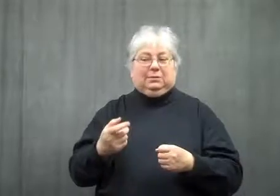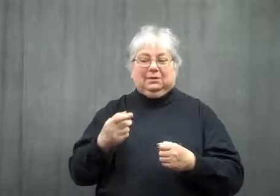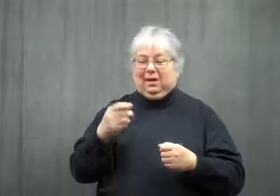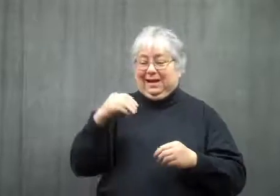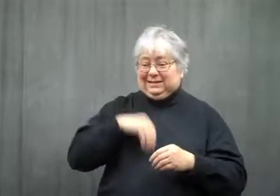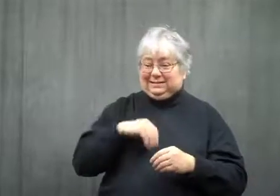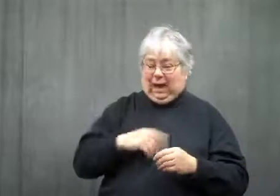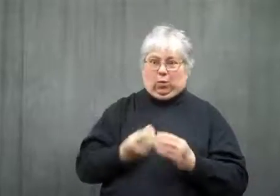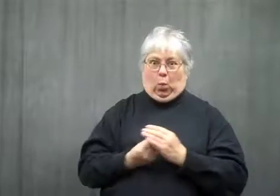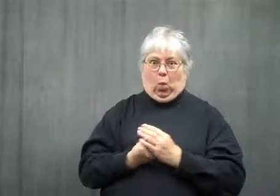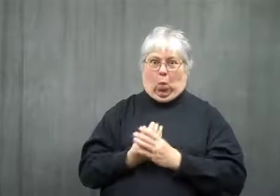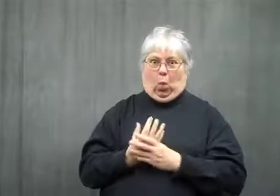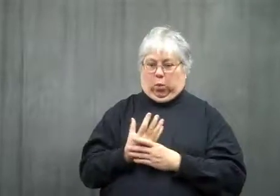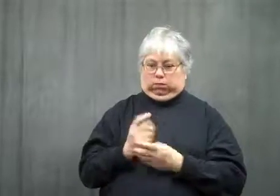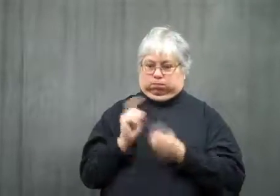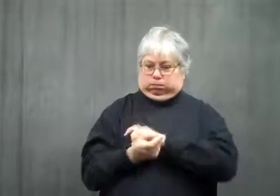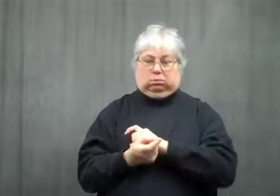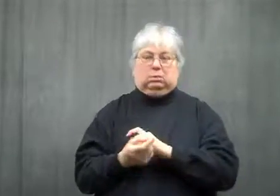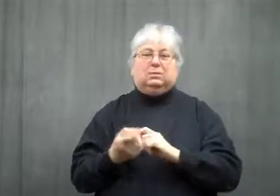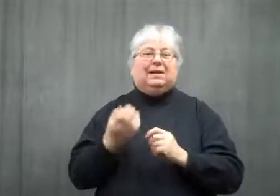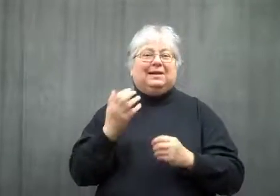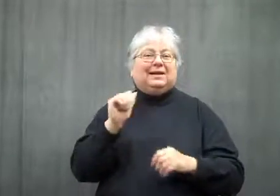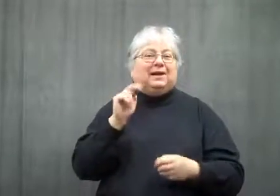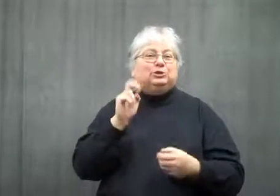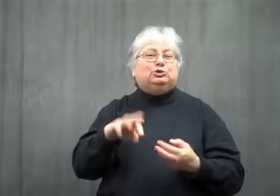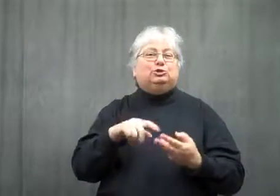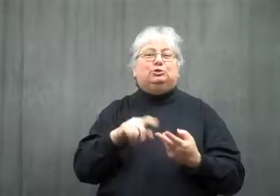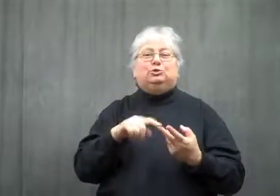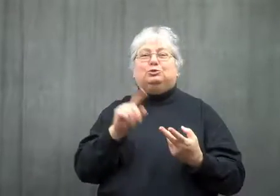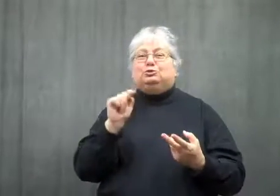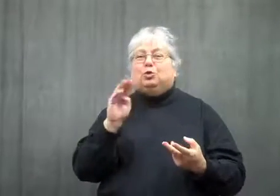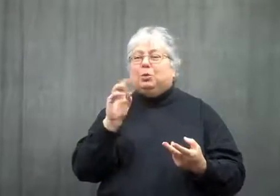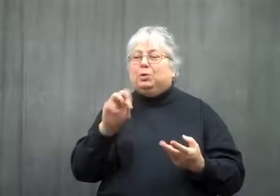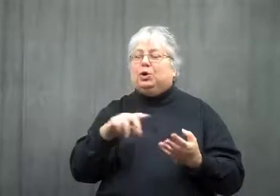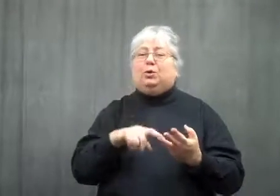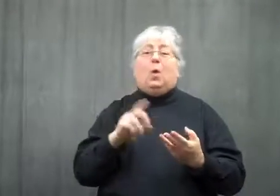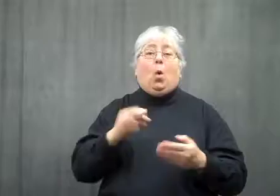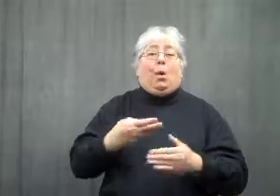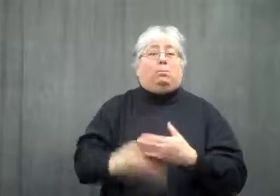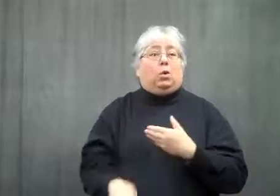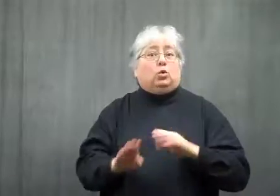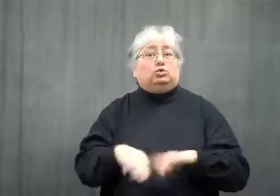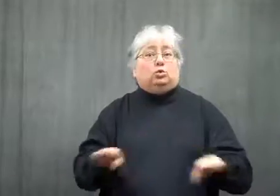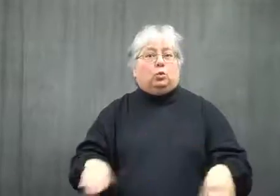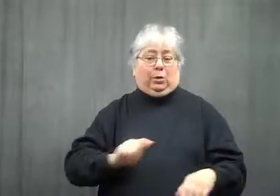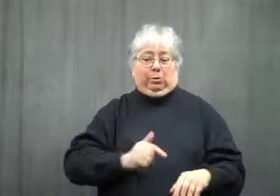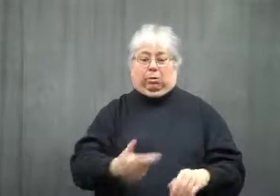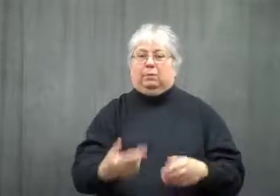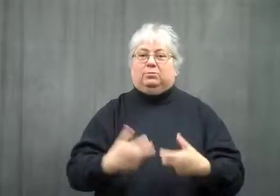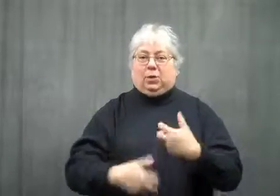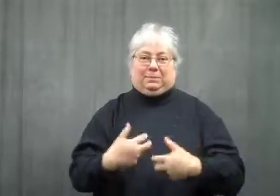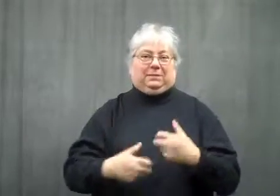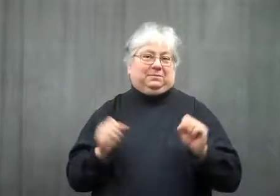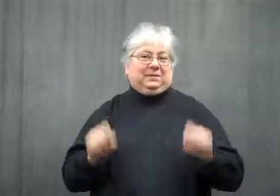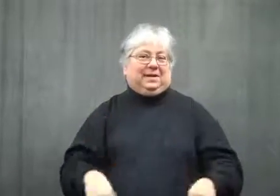It can cause the growth of cancers and tumors, and cause birth defects.